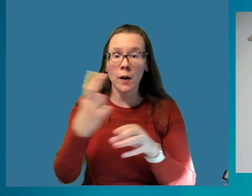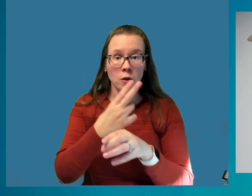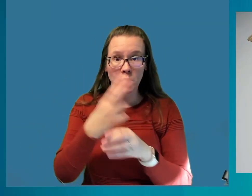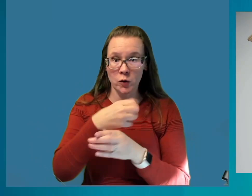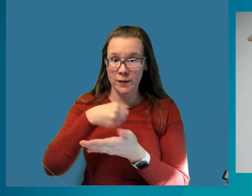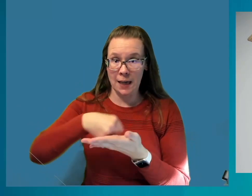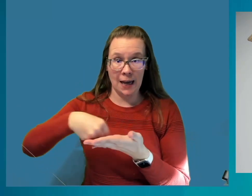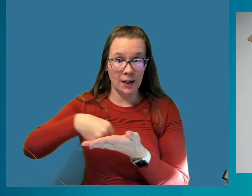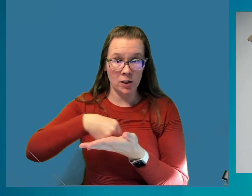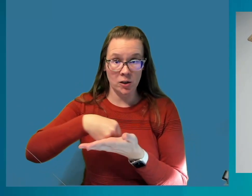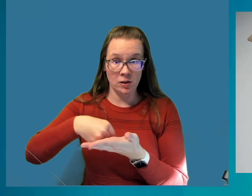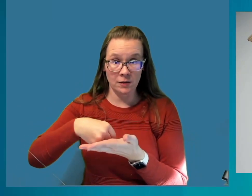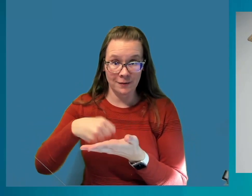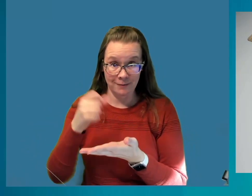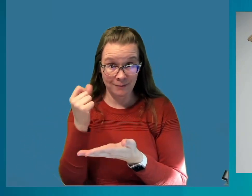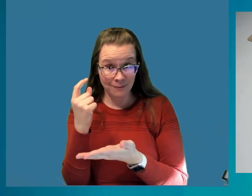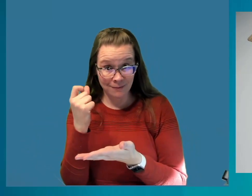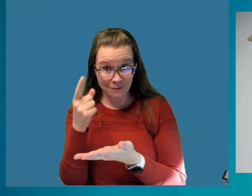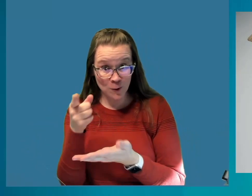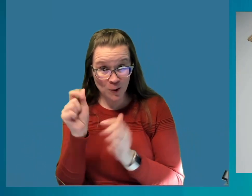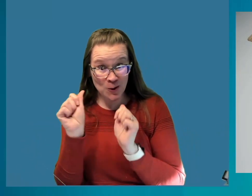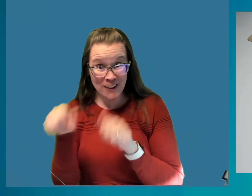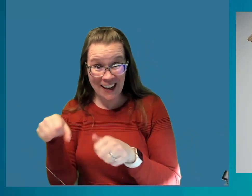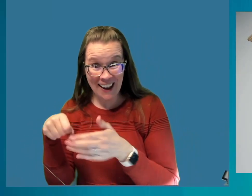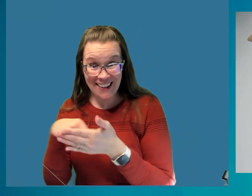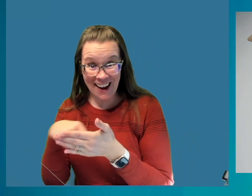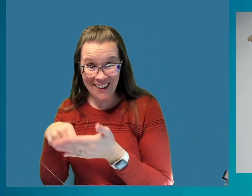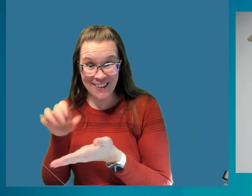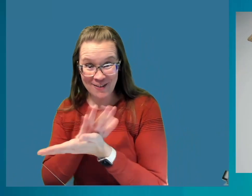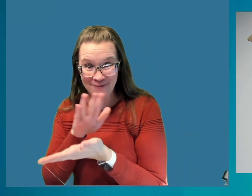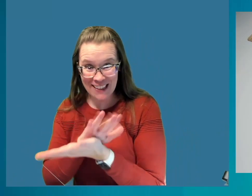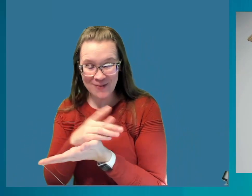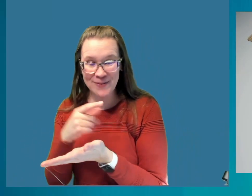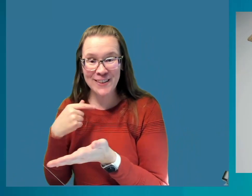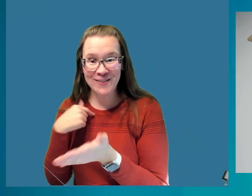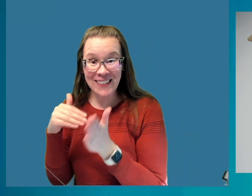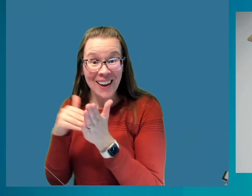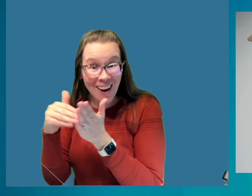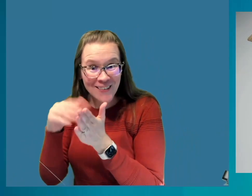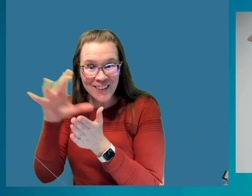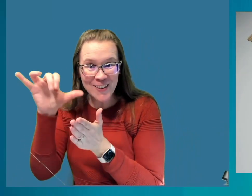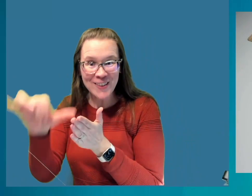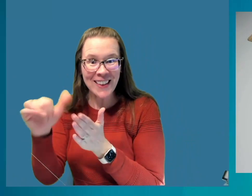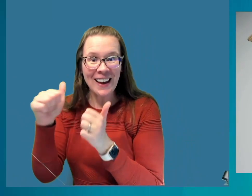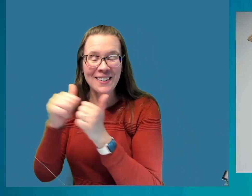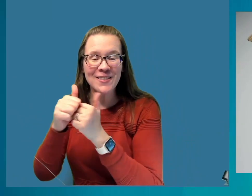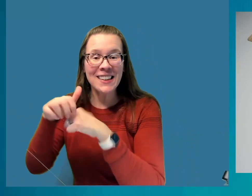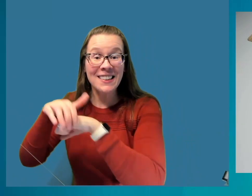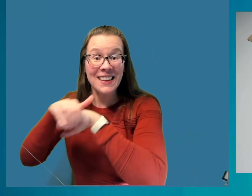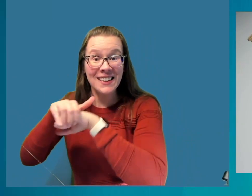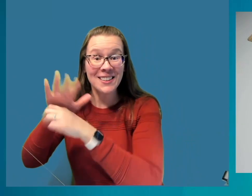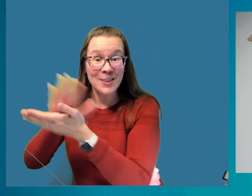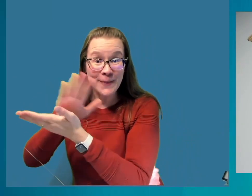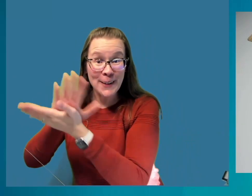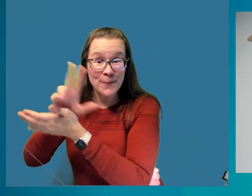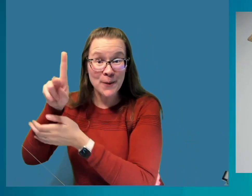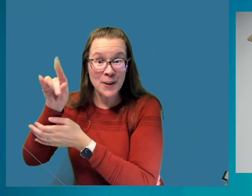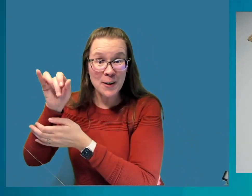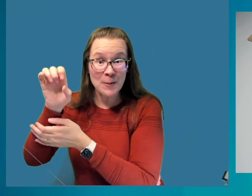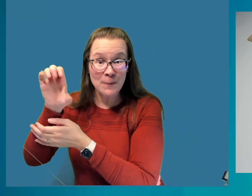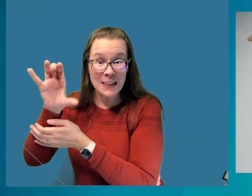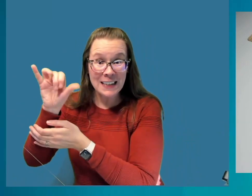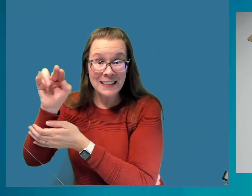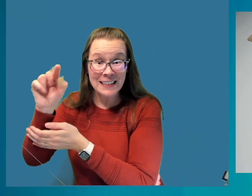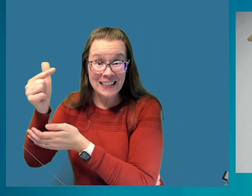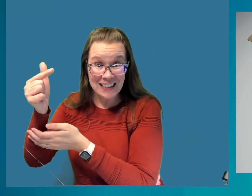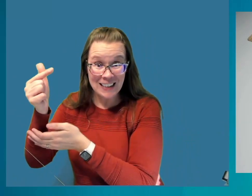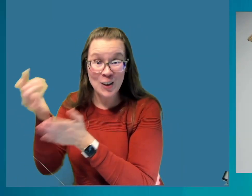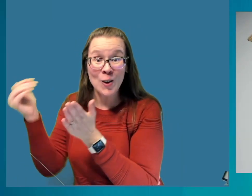paper, I never use the iron. Uh, I do use my iron to iron papers, uh, when I'm reusing English paper